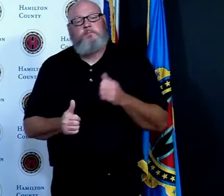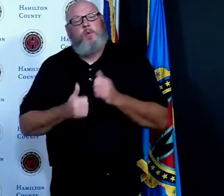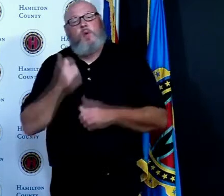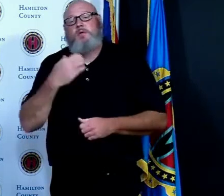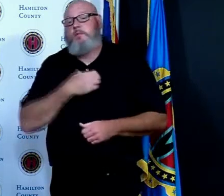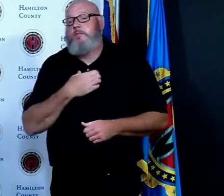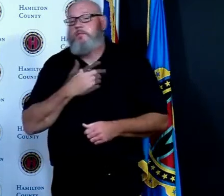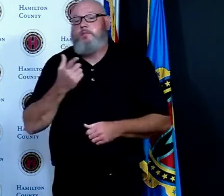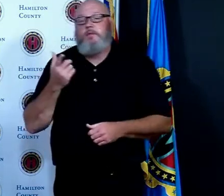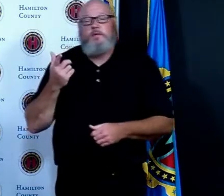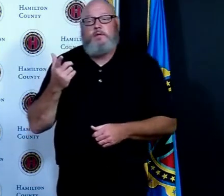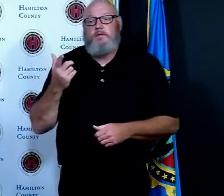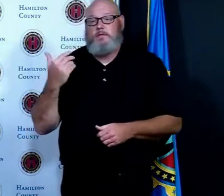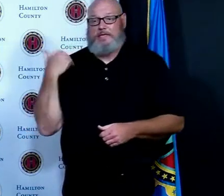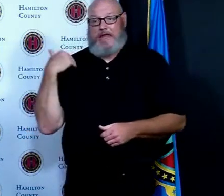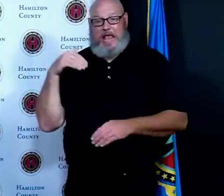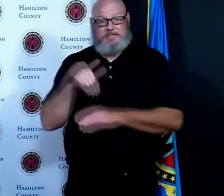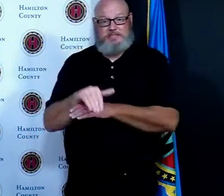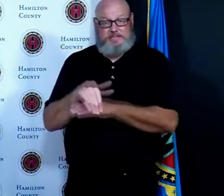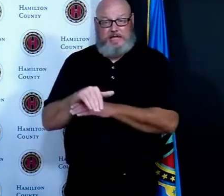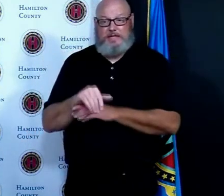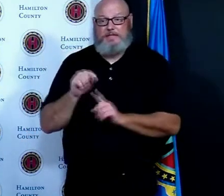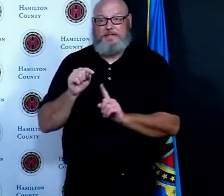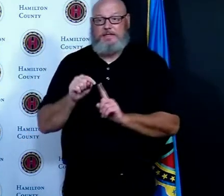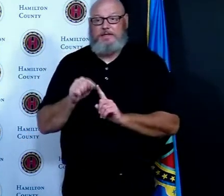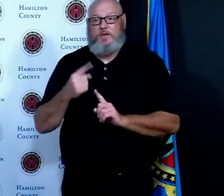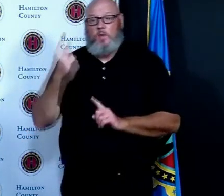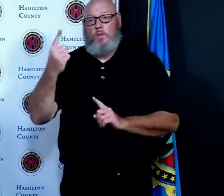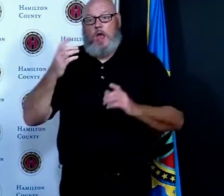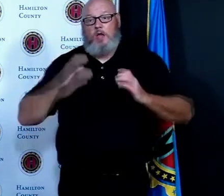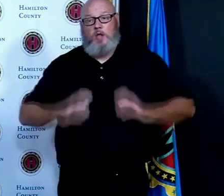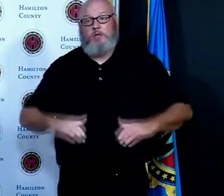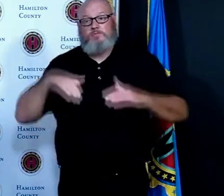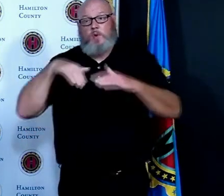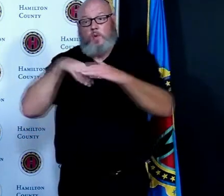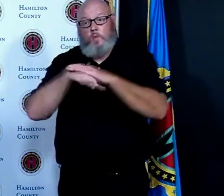not a single employee was wearing a mask and the customer left the pizza restaurant without pizza